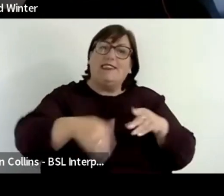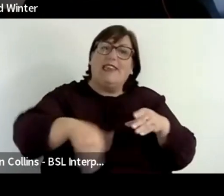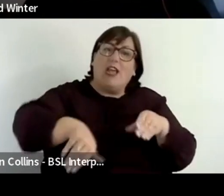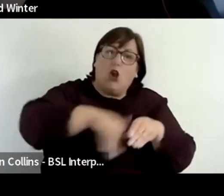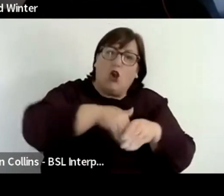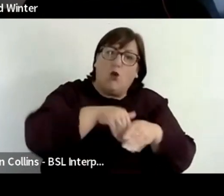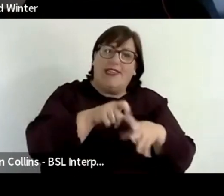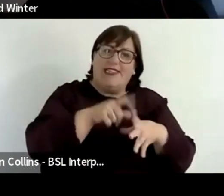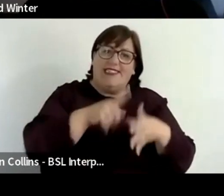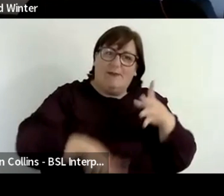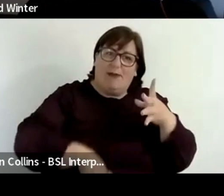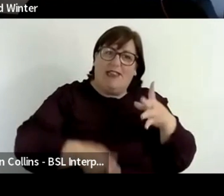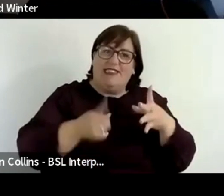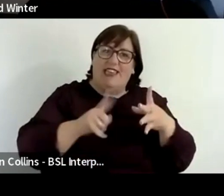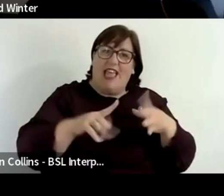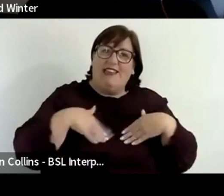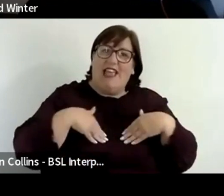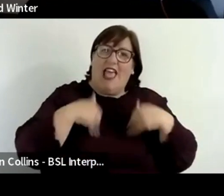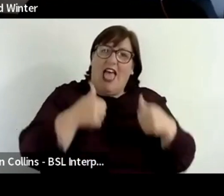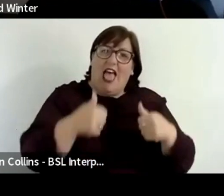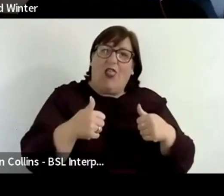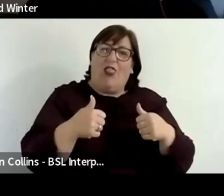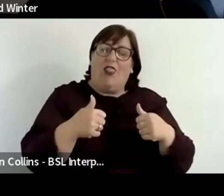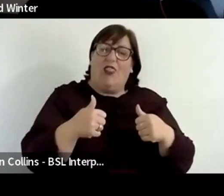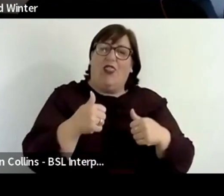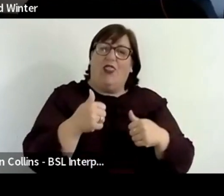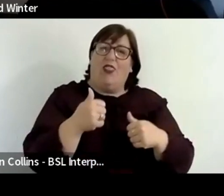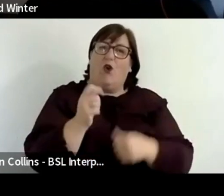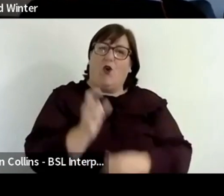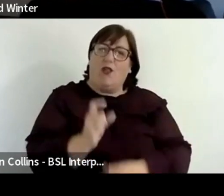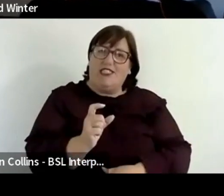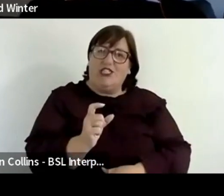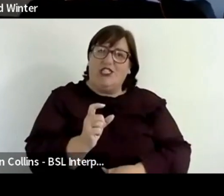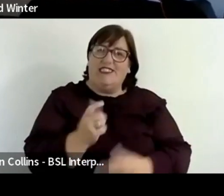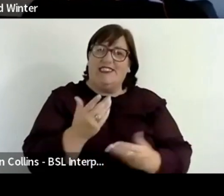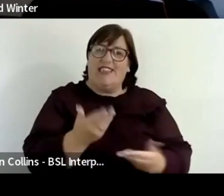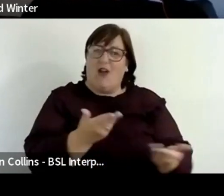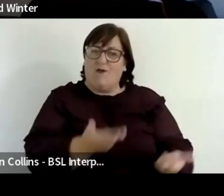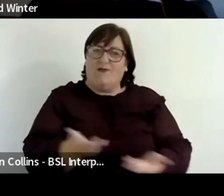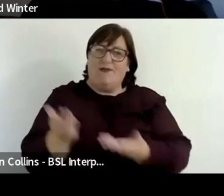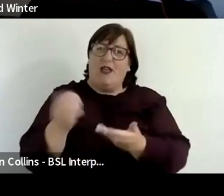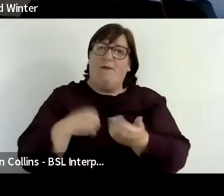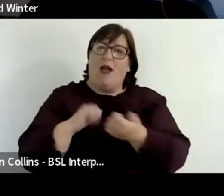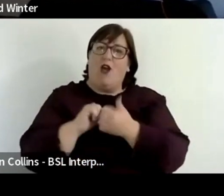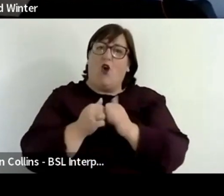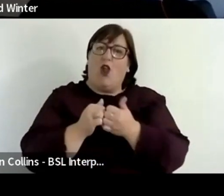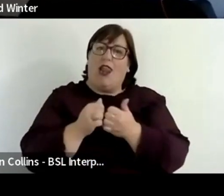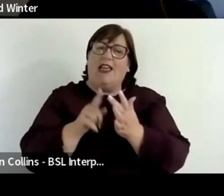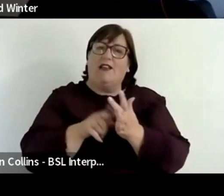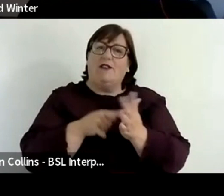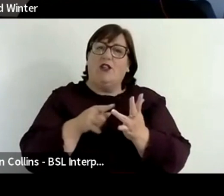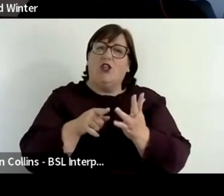Hi, I'm Julianne Pointon, I'm a lead utility land rights manager